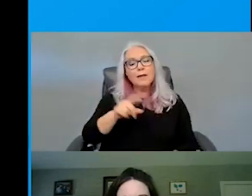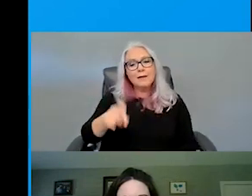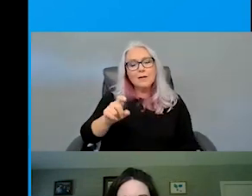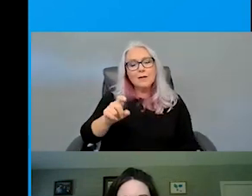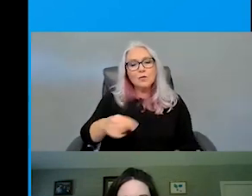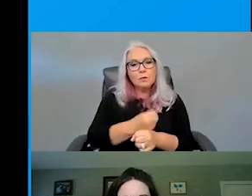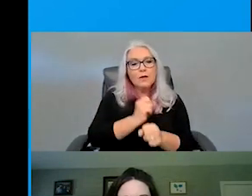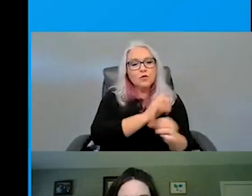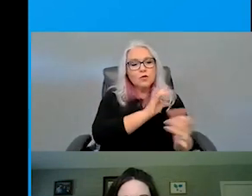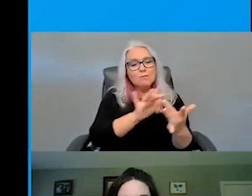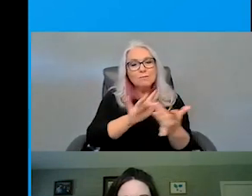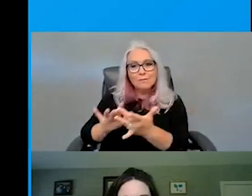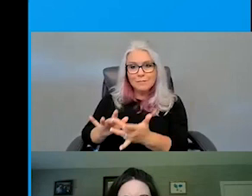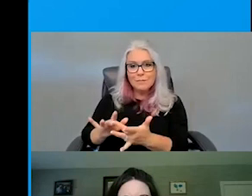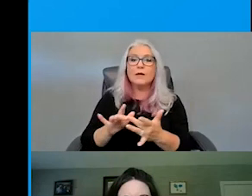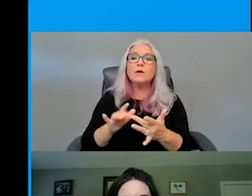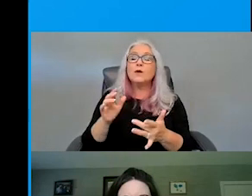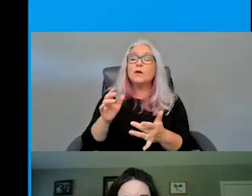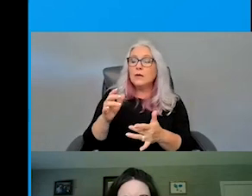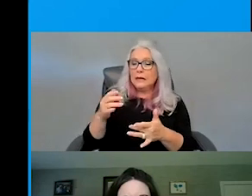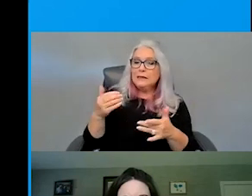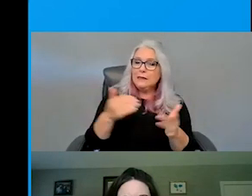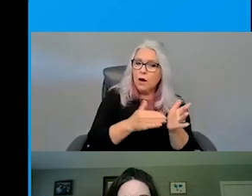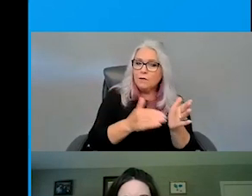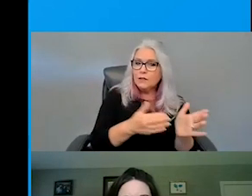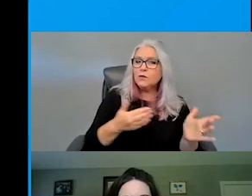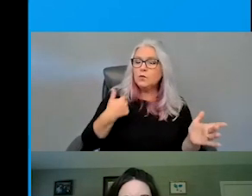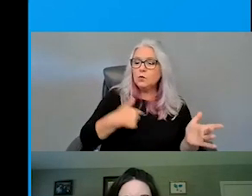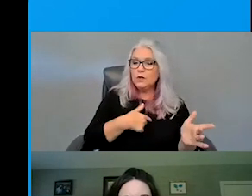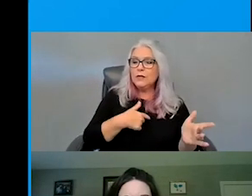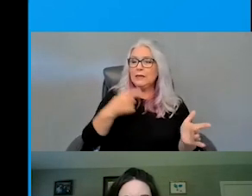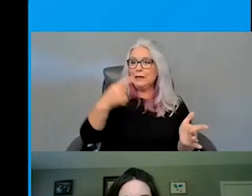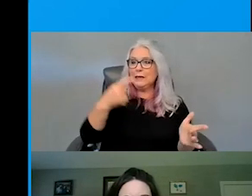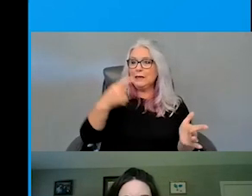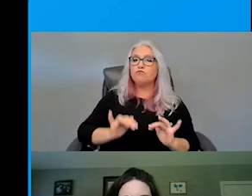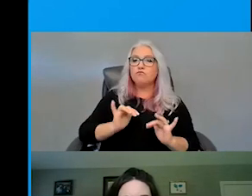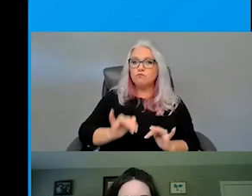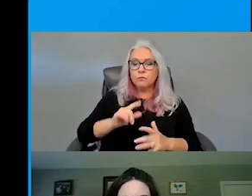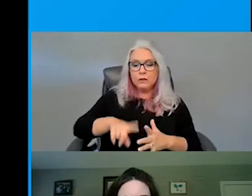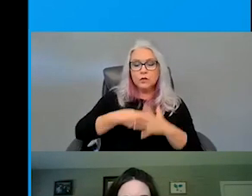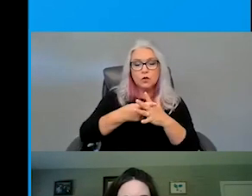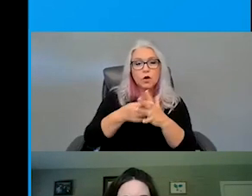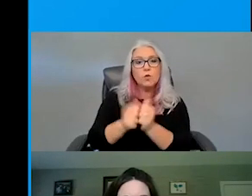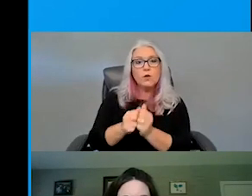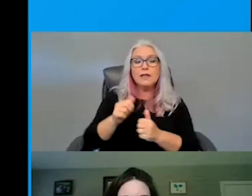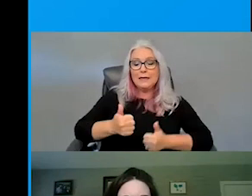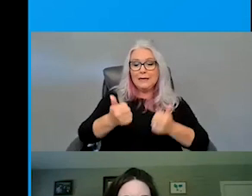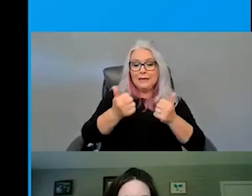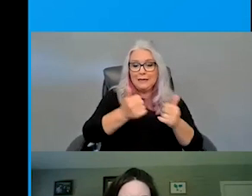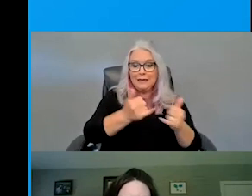your Independent Living Center. So I want to reference this in context to what I just stated as